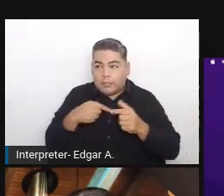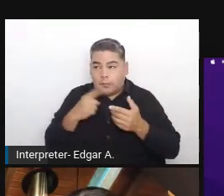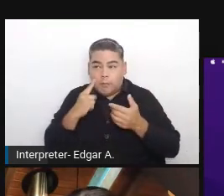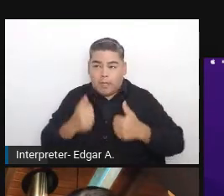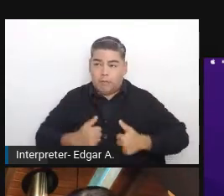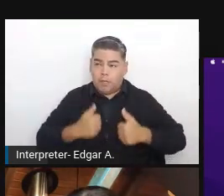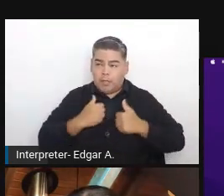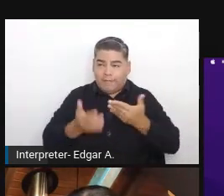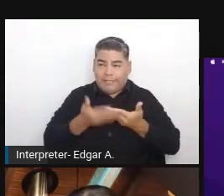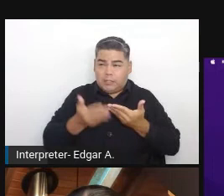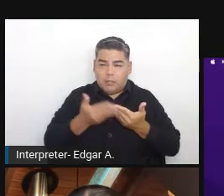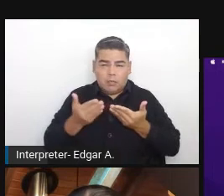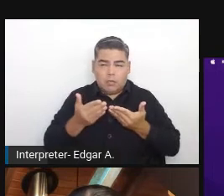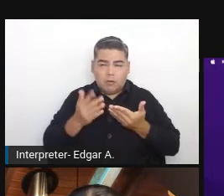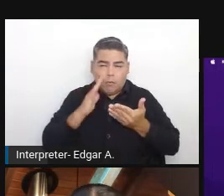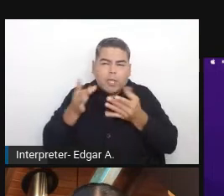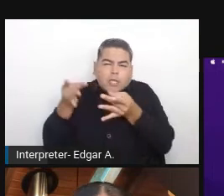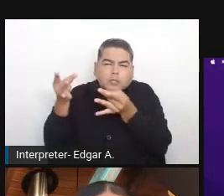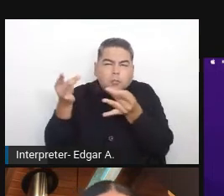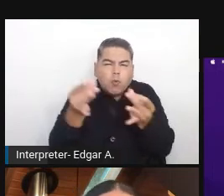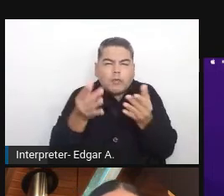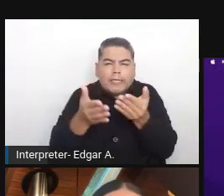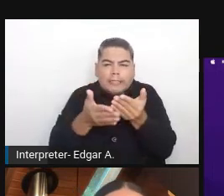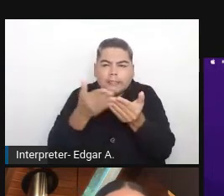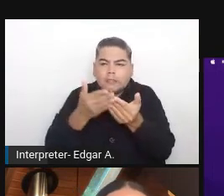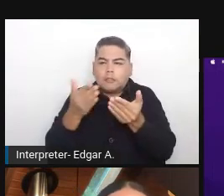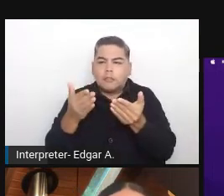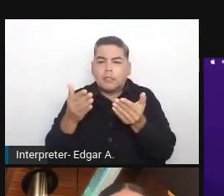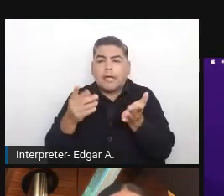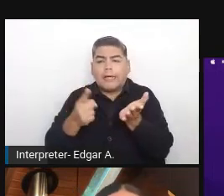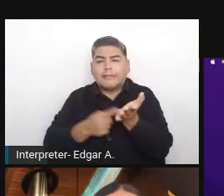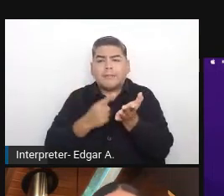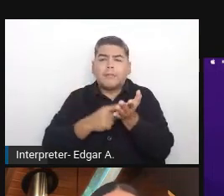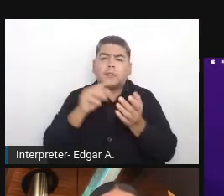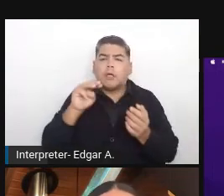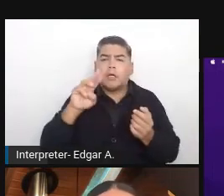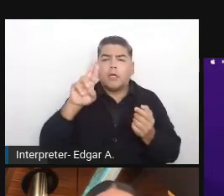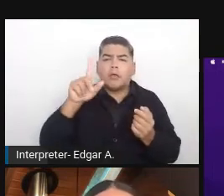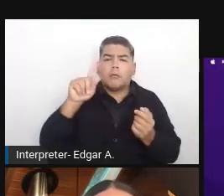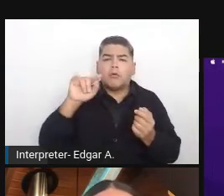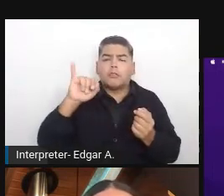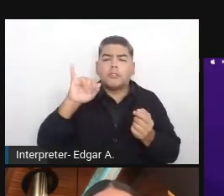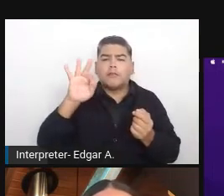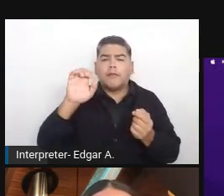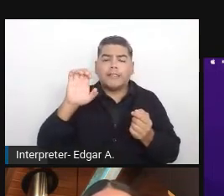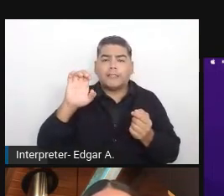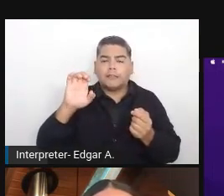Multi-select interfaces are hard, checkboxes are super easy.